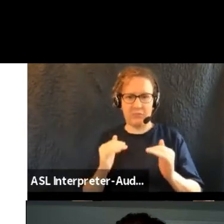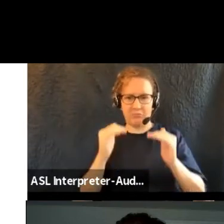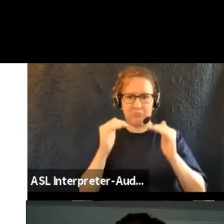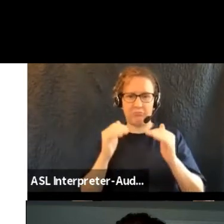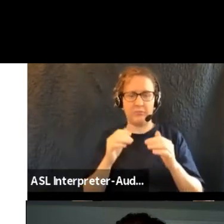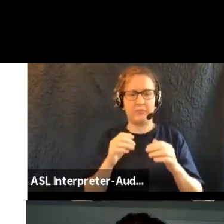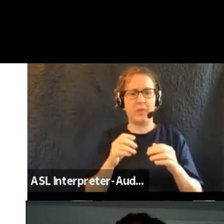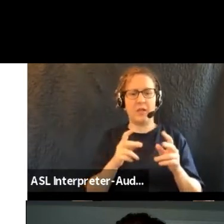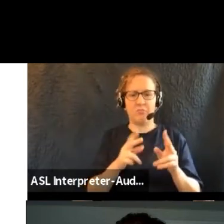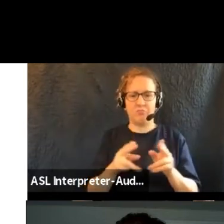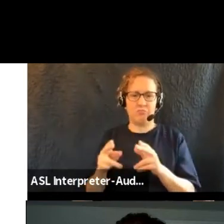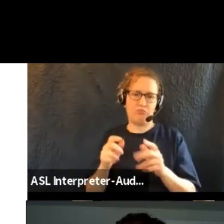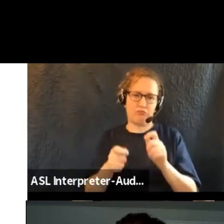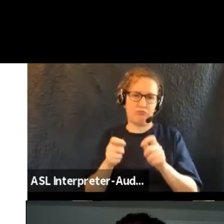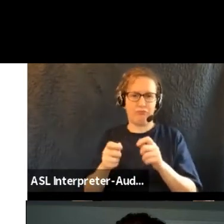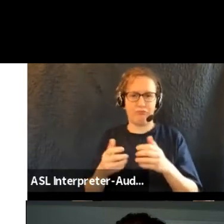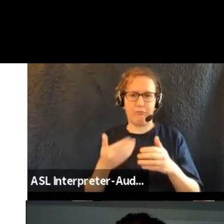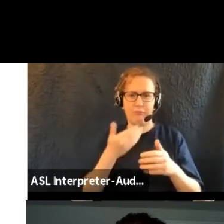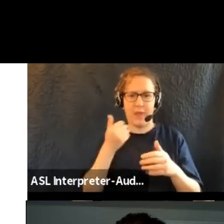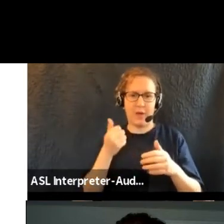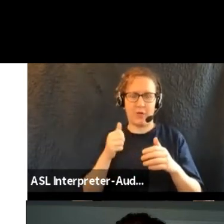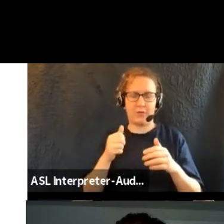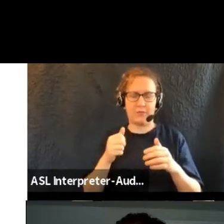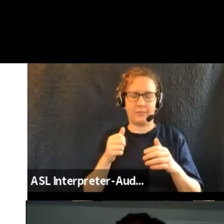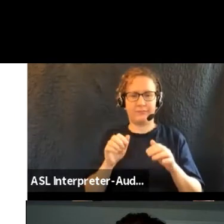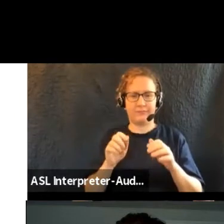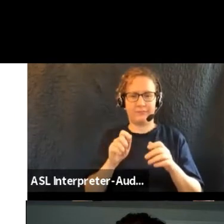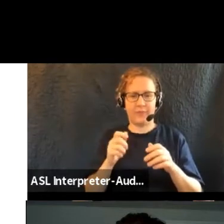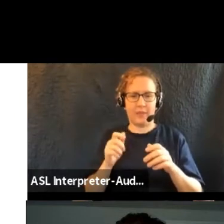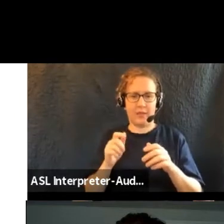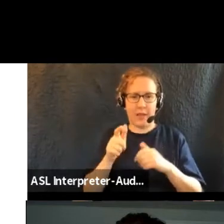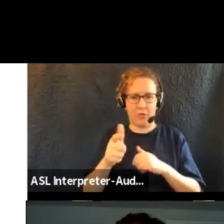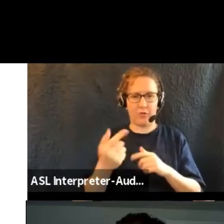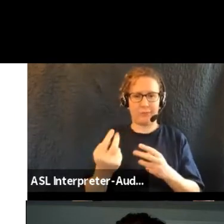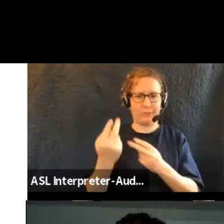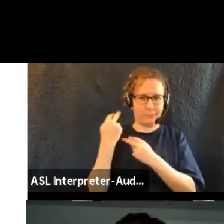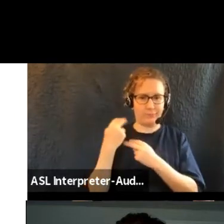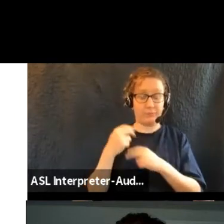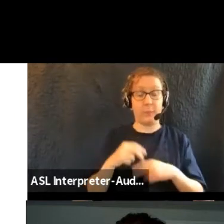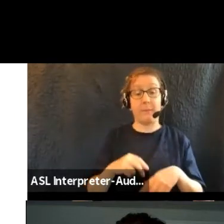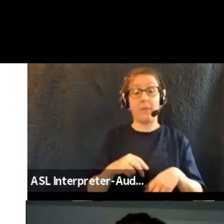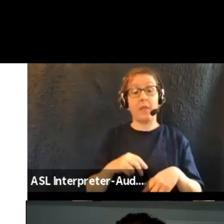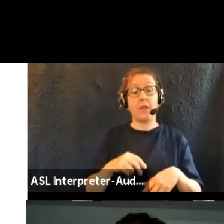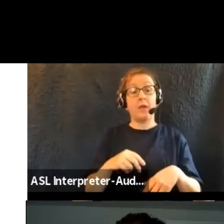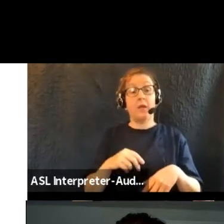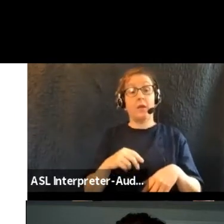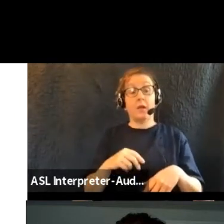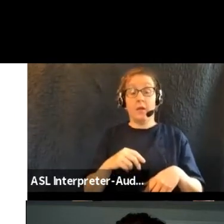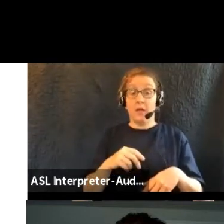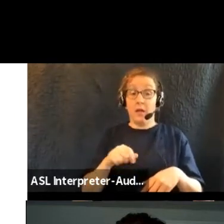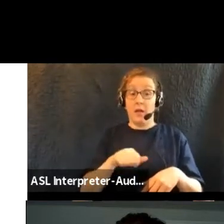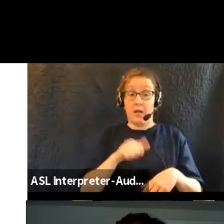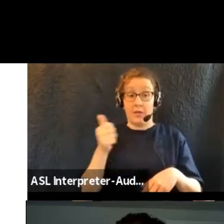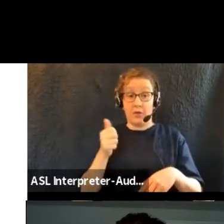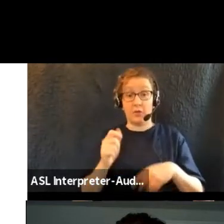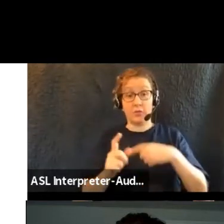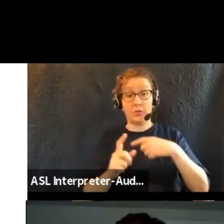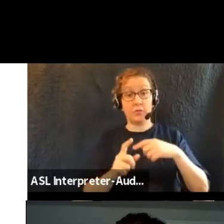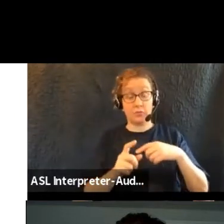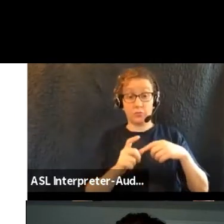Additionally, as I mentioned before, it's really important to create transcripts in addition to captions.